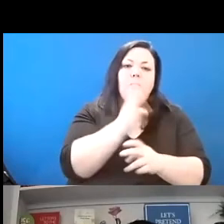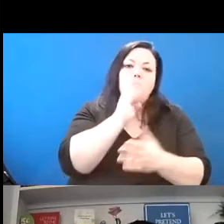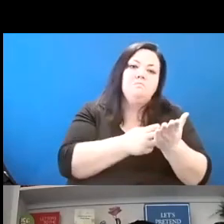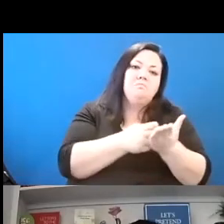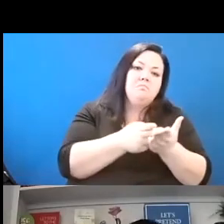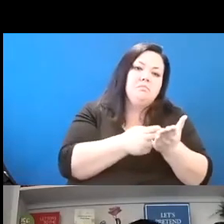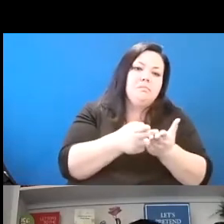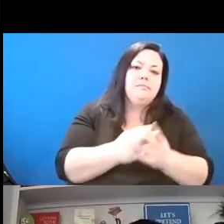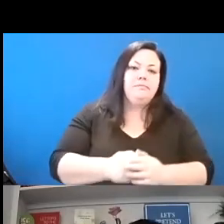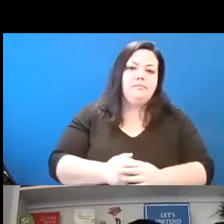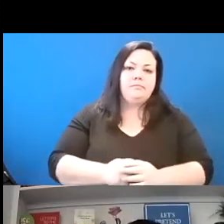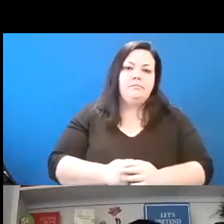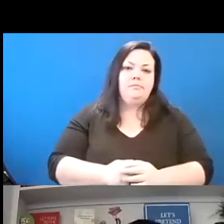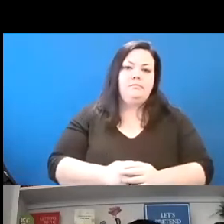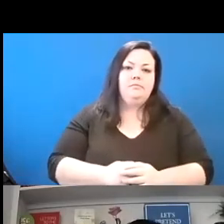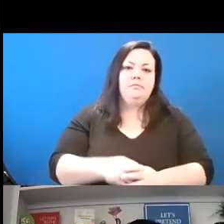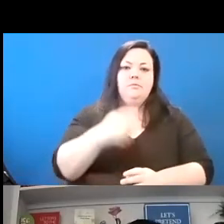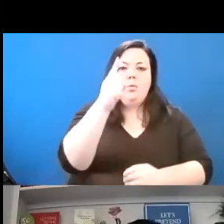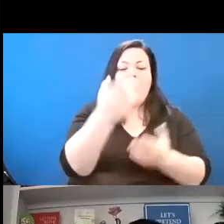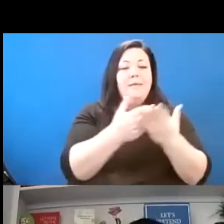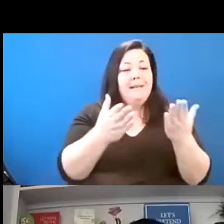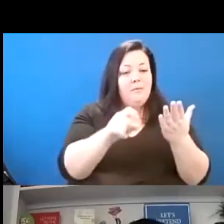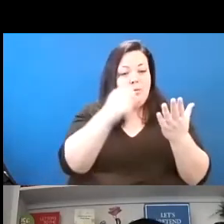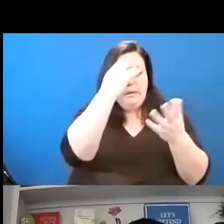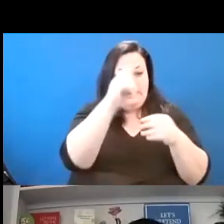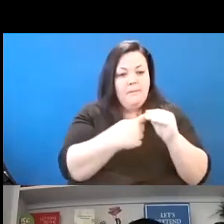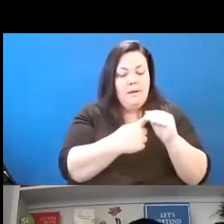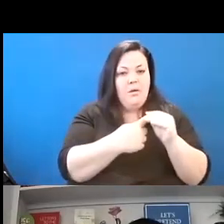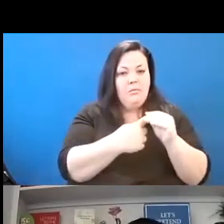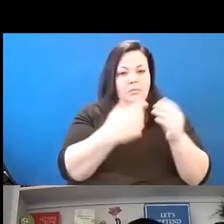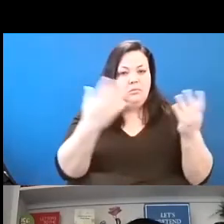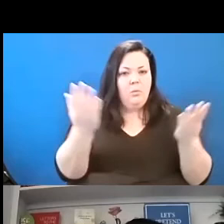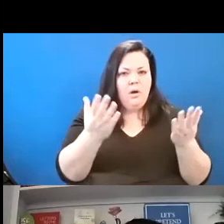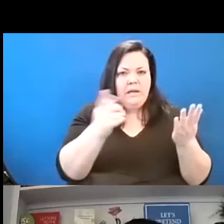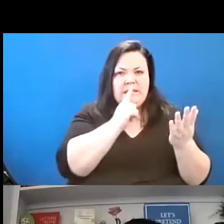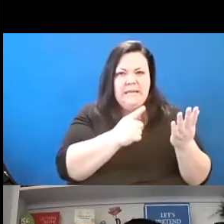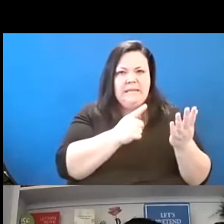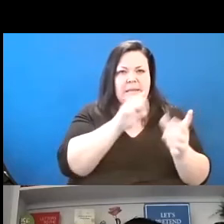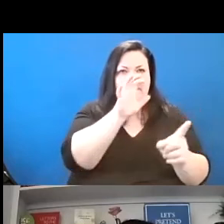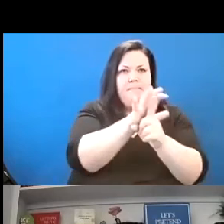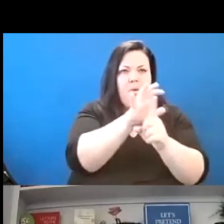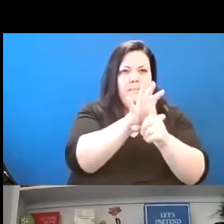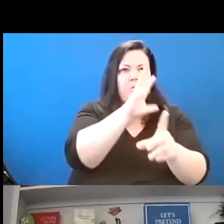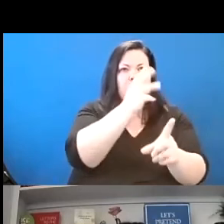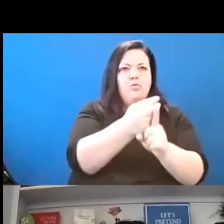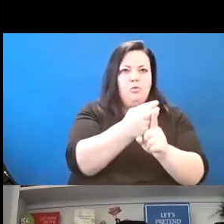you know one thing we have to think about is what is a pop culture icon or an art icon